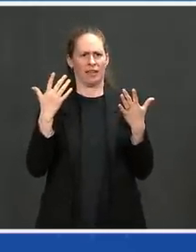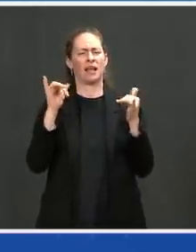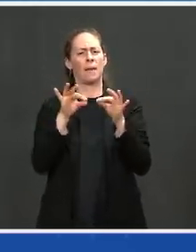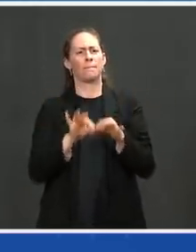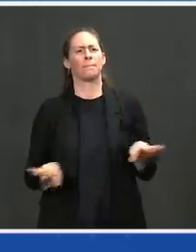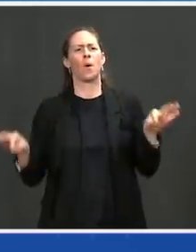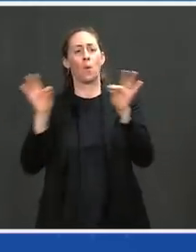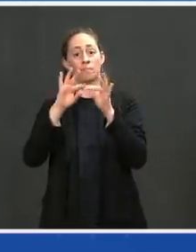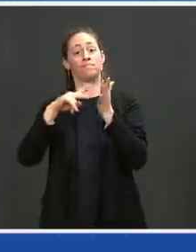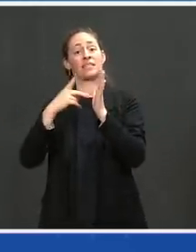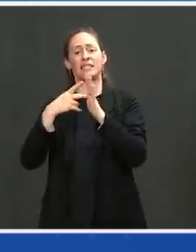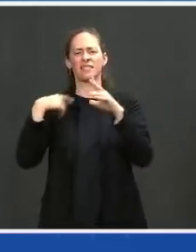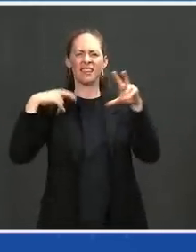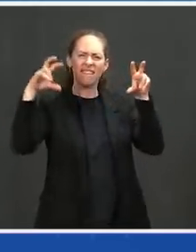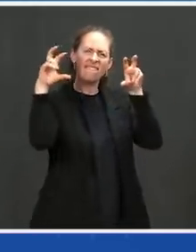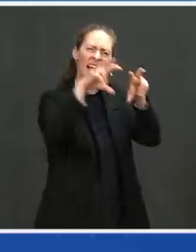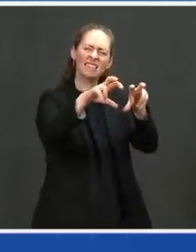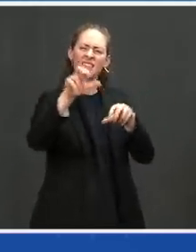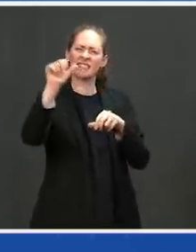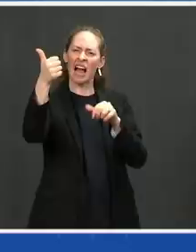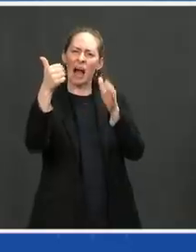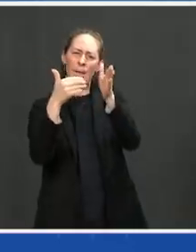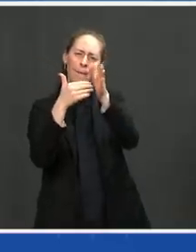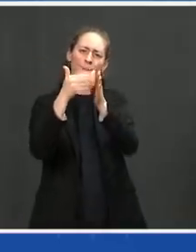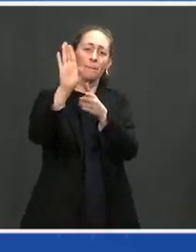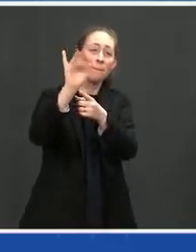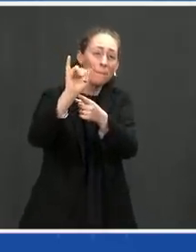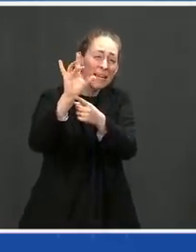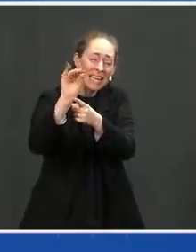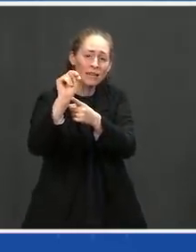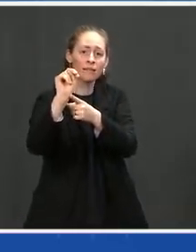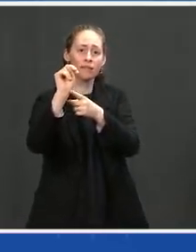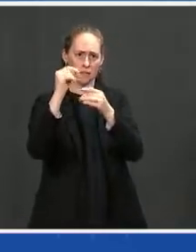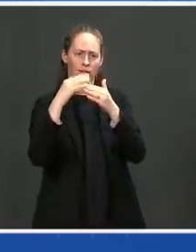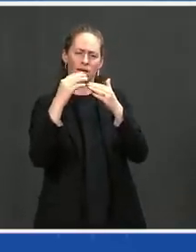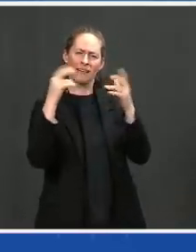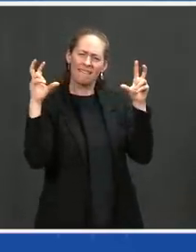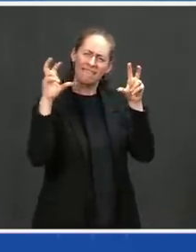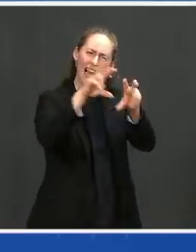in being able to reach them. I also set a goal, before I took office,